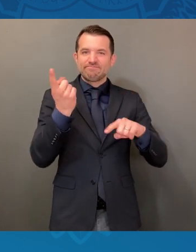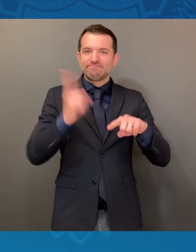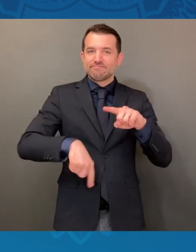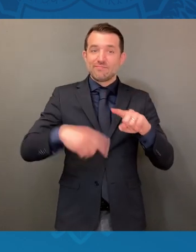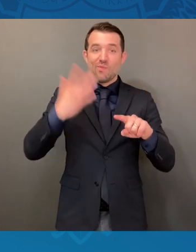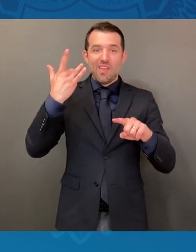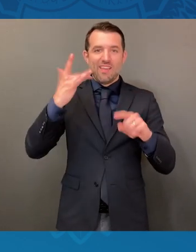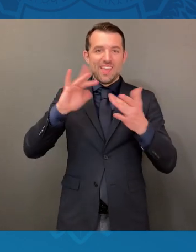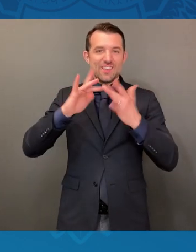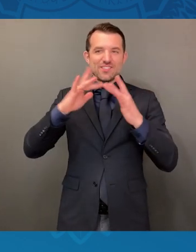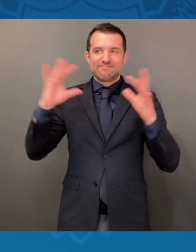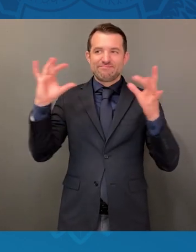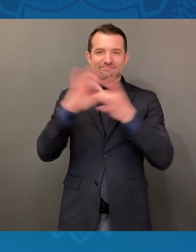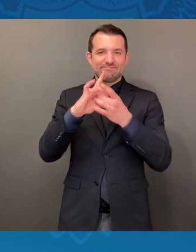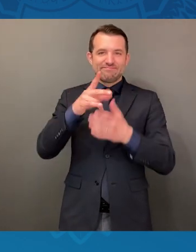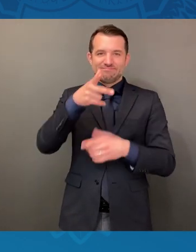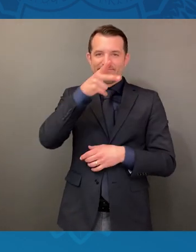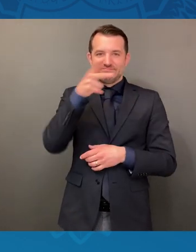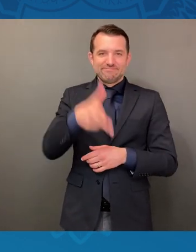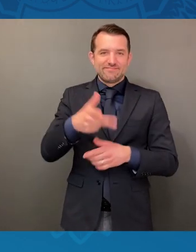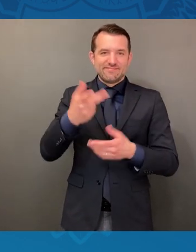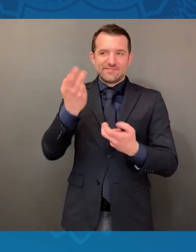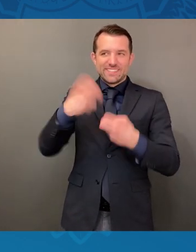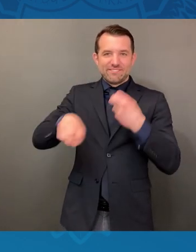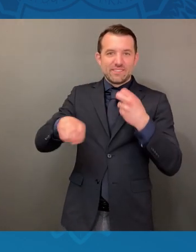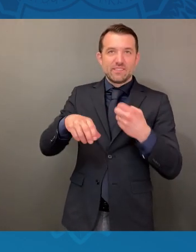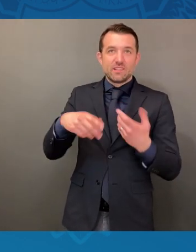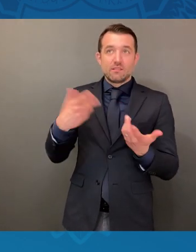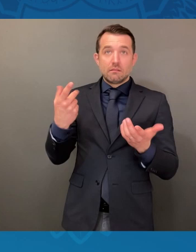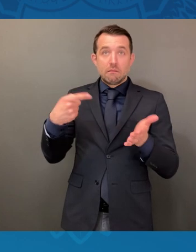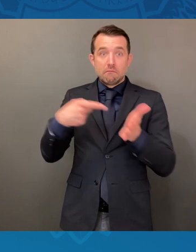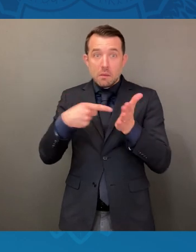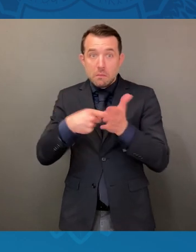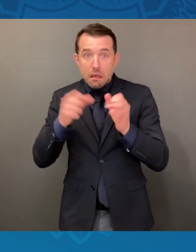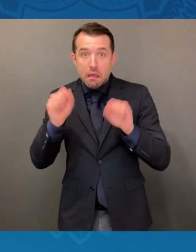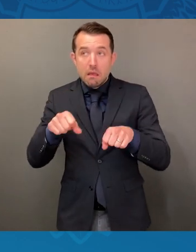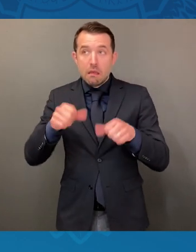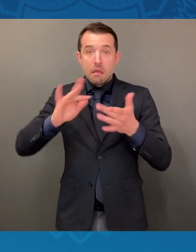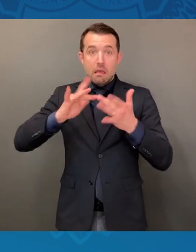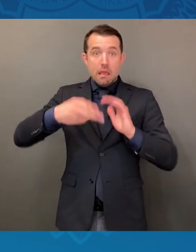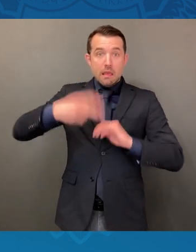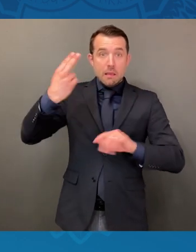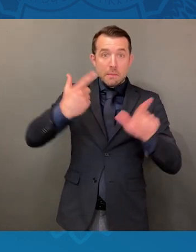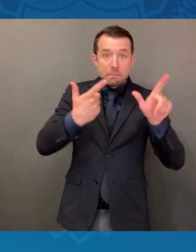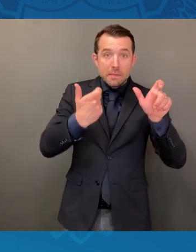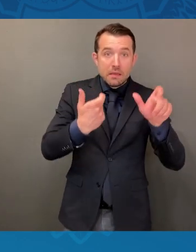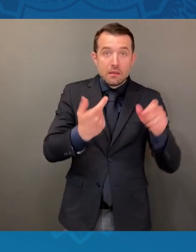would benefit students greatly and help to ensure that all people have access to broadband capabilities.